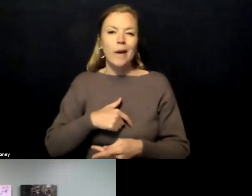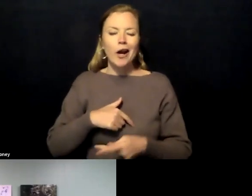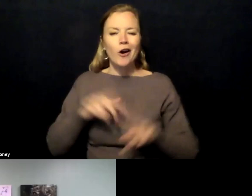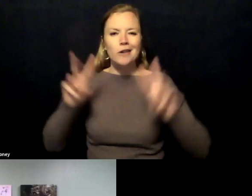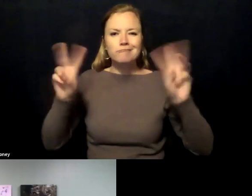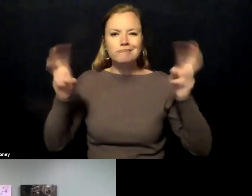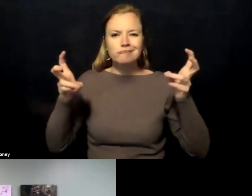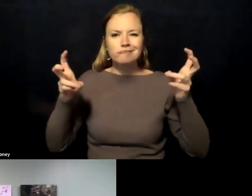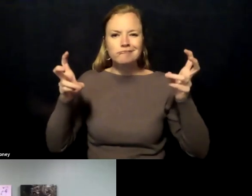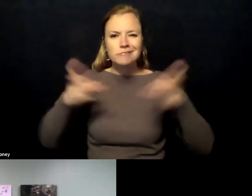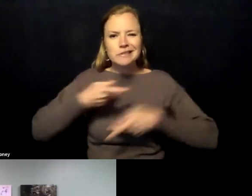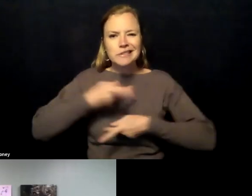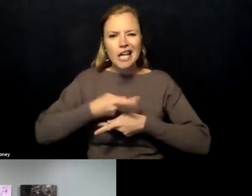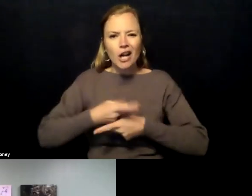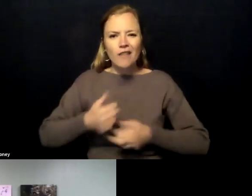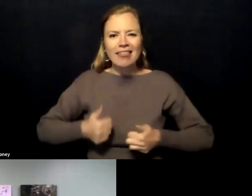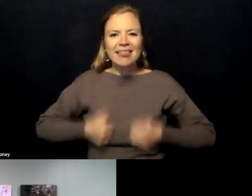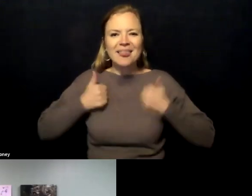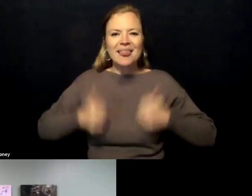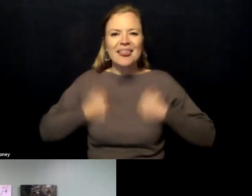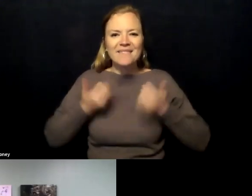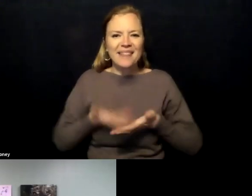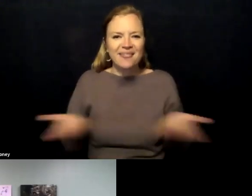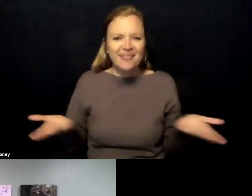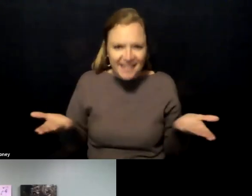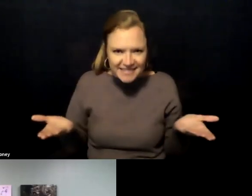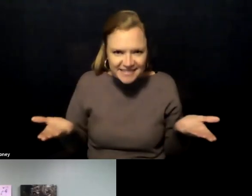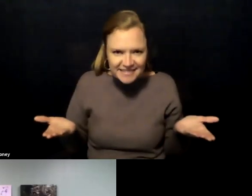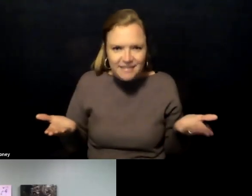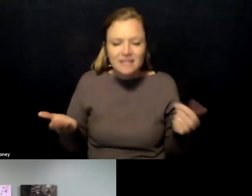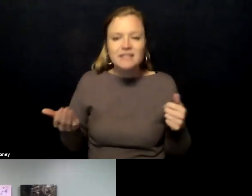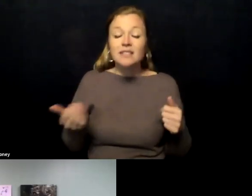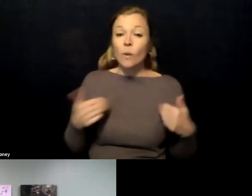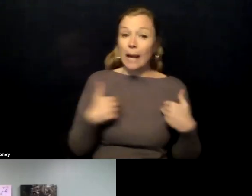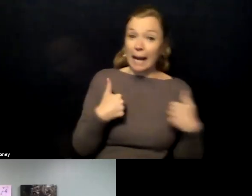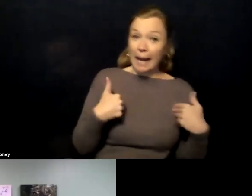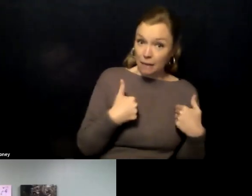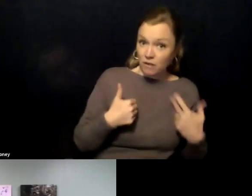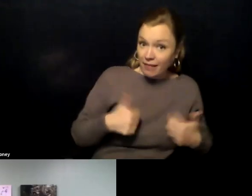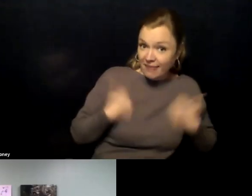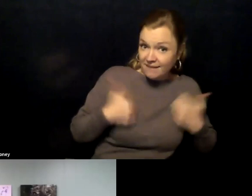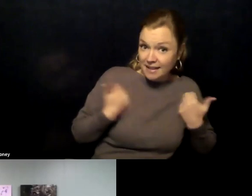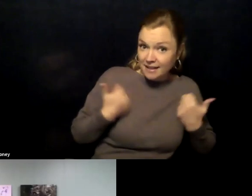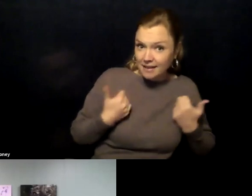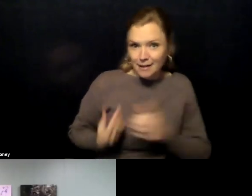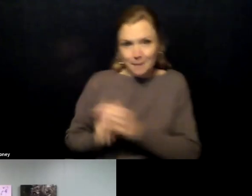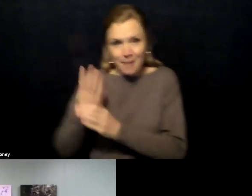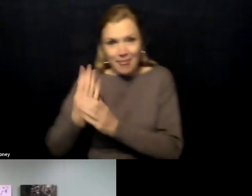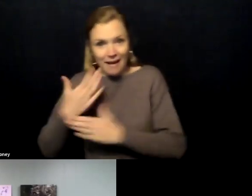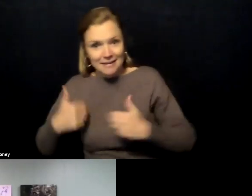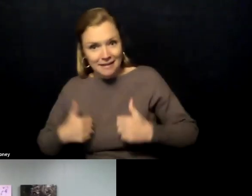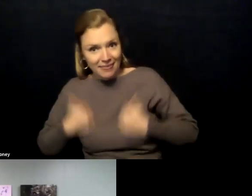animal keepers, we're taking care of stuff that's alive. I guess the biggest difference I